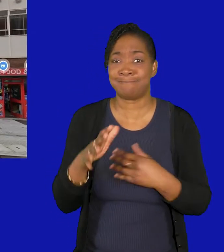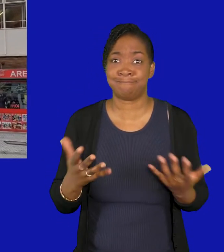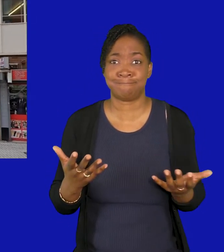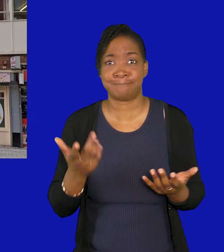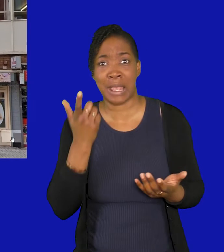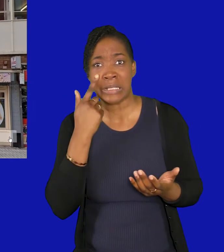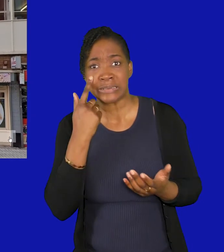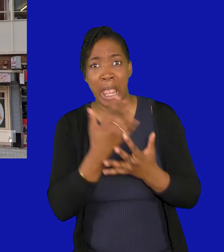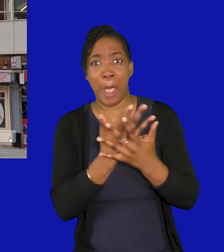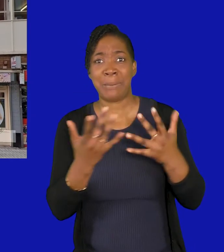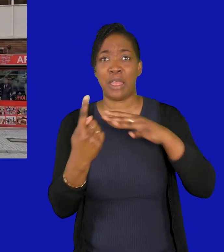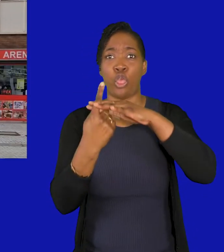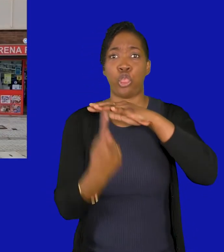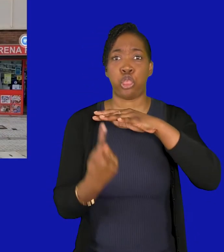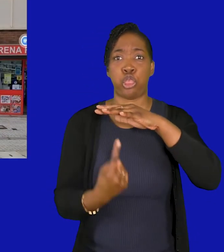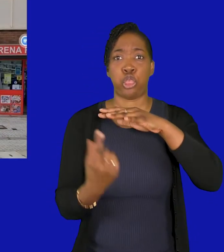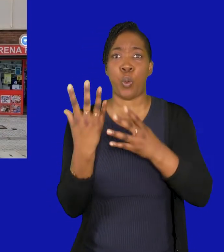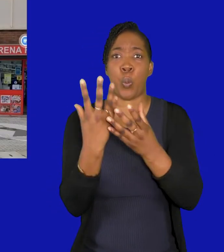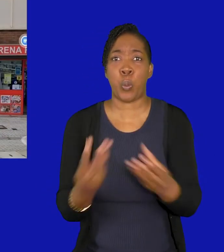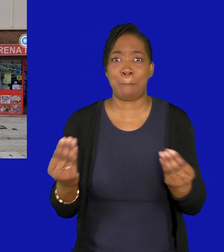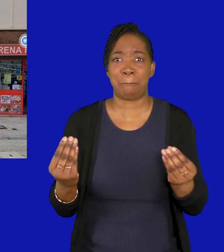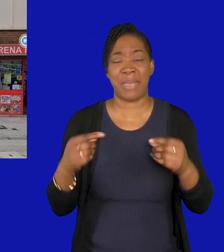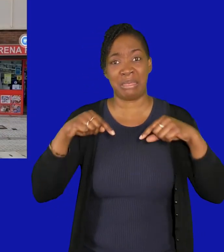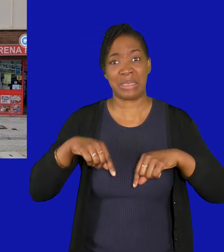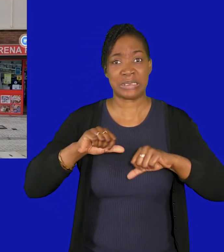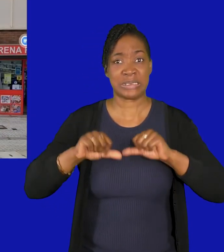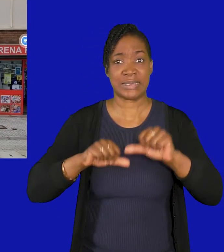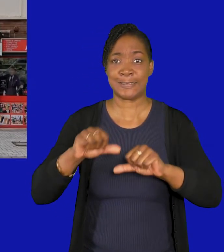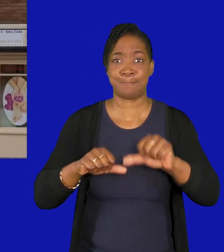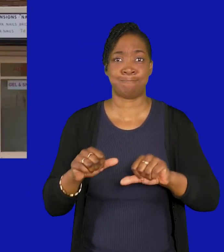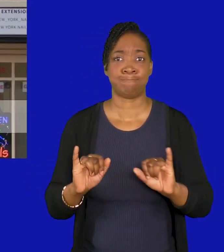I can see how so many slip through the net in a system like ours.